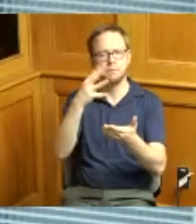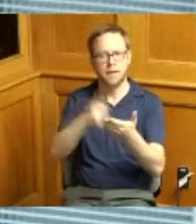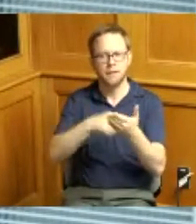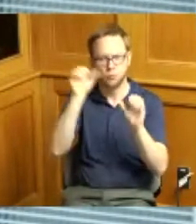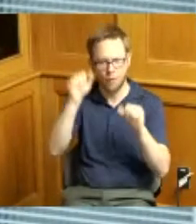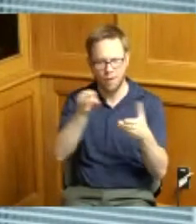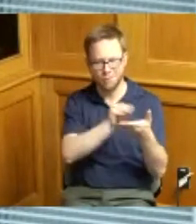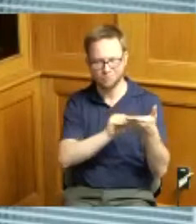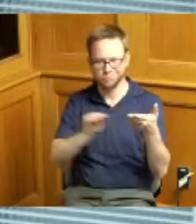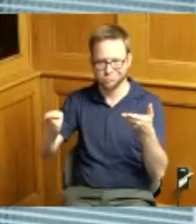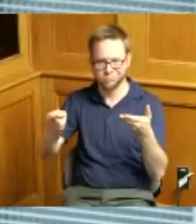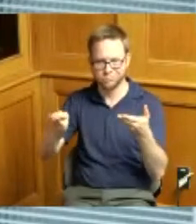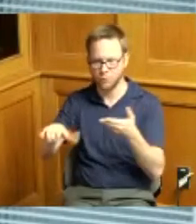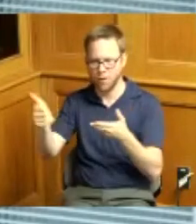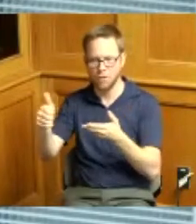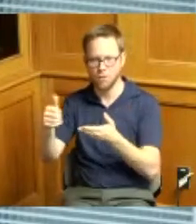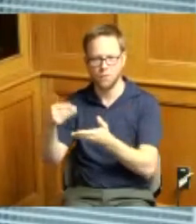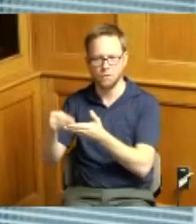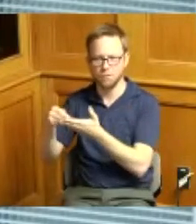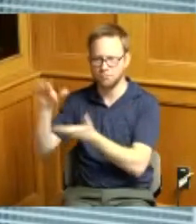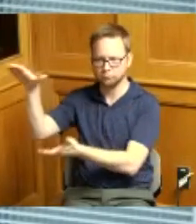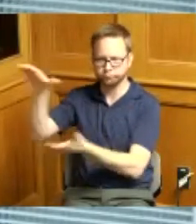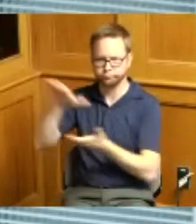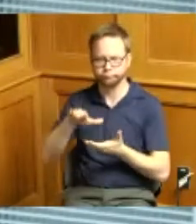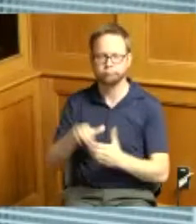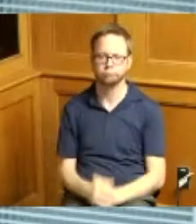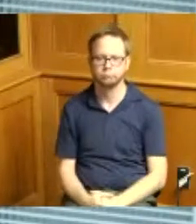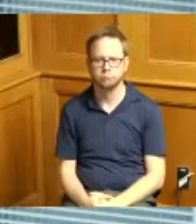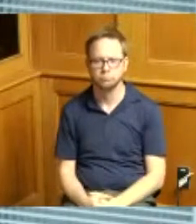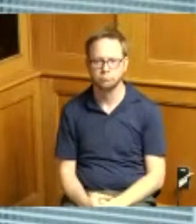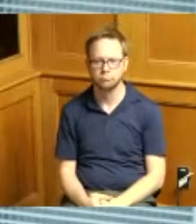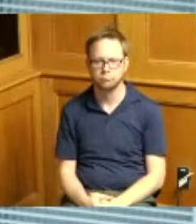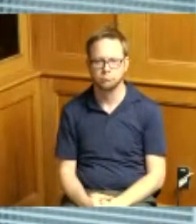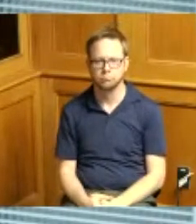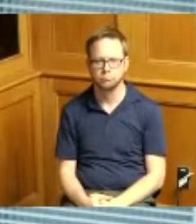collaborate with other funding sources as well gosh thank you thank you for the clarification